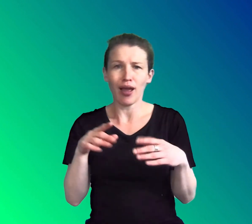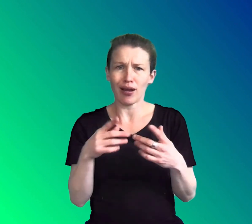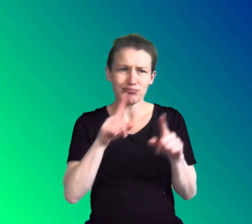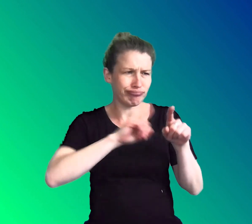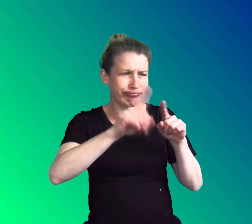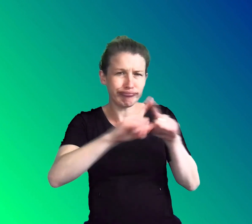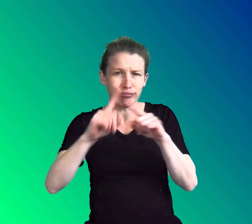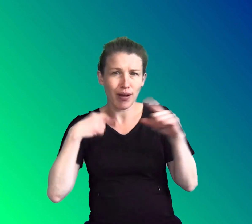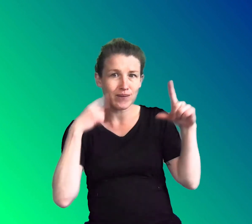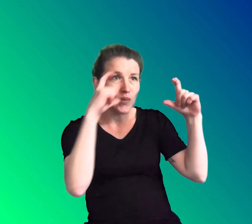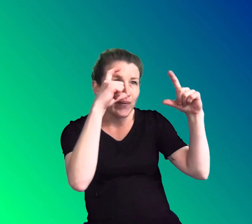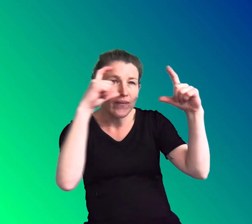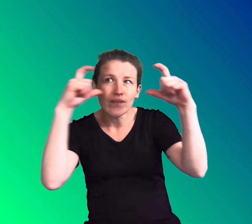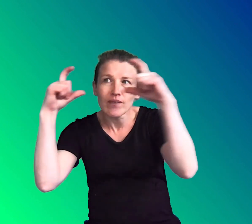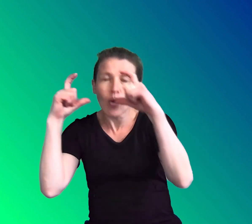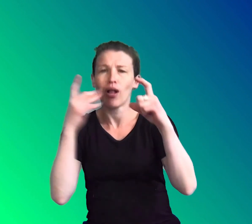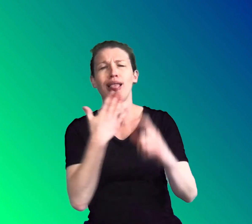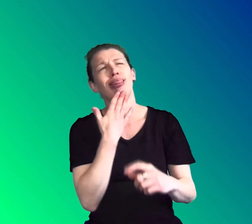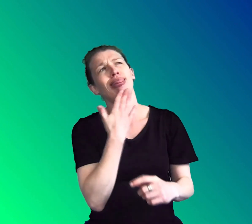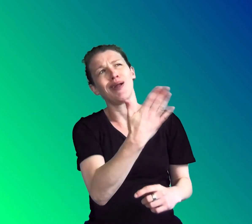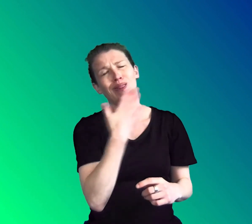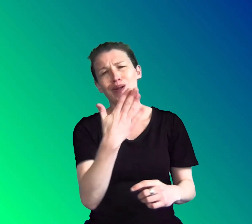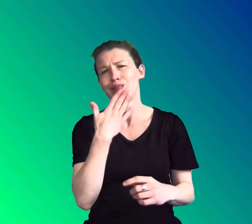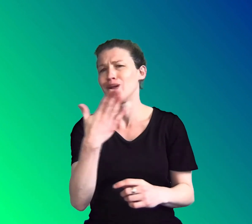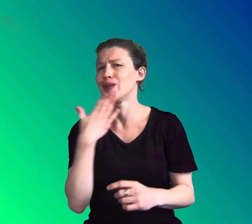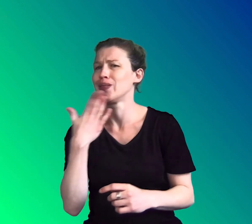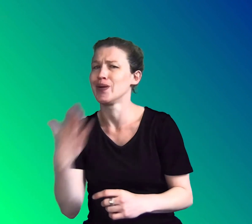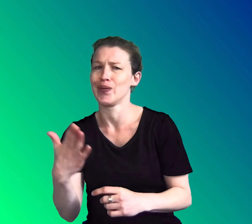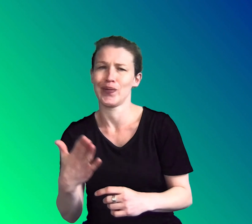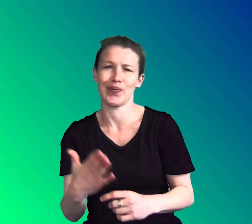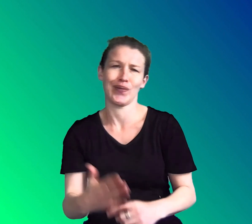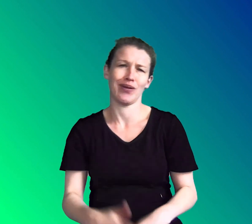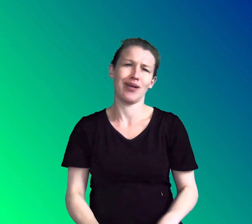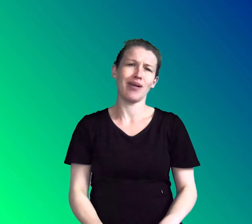It was lovely to be able to show them to you, so thank you to them for that.